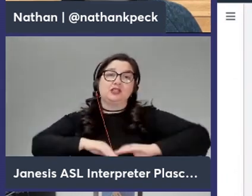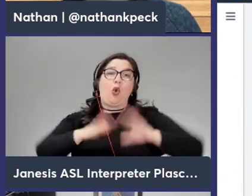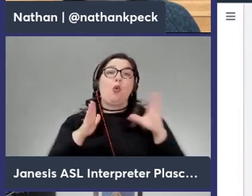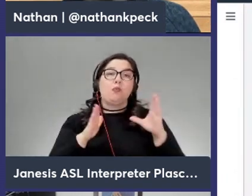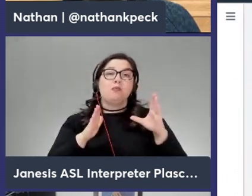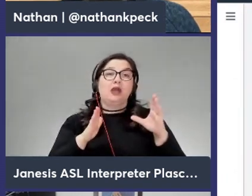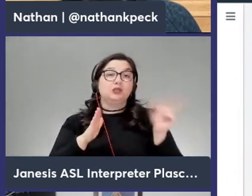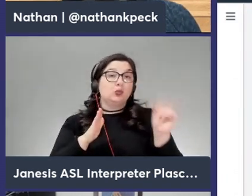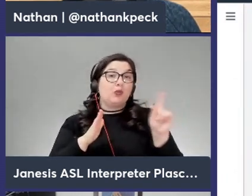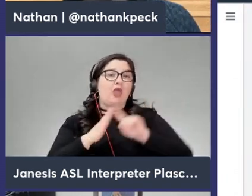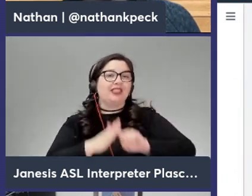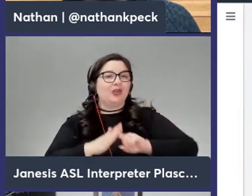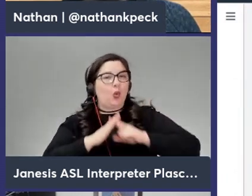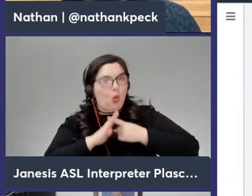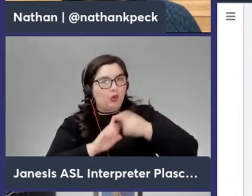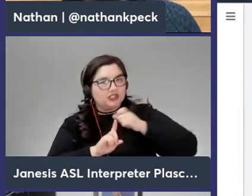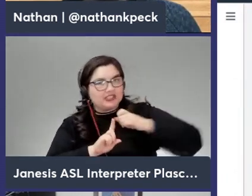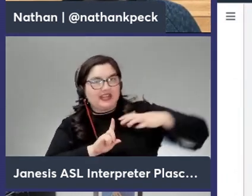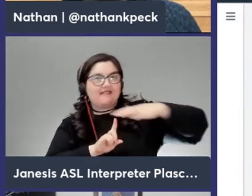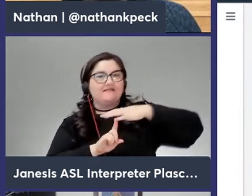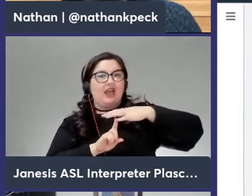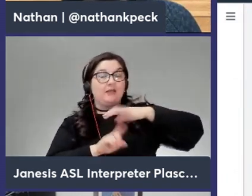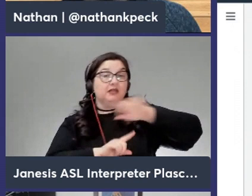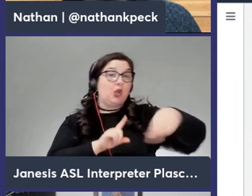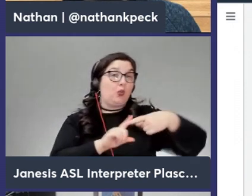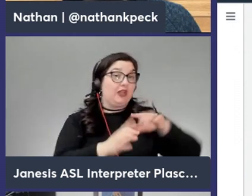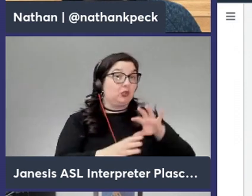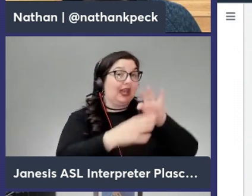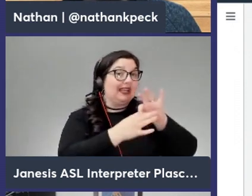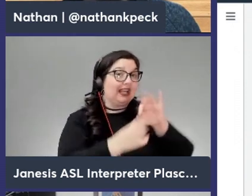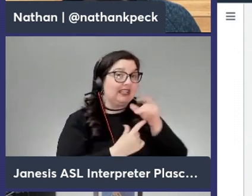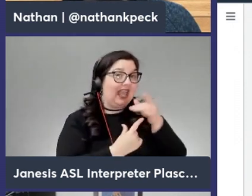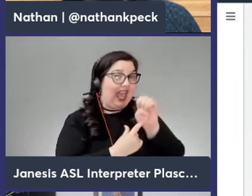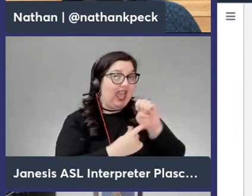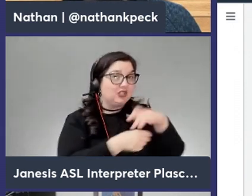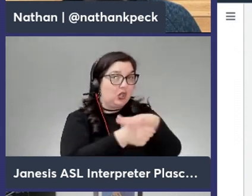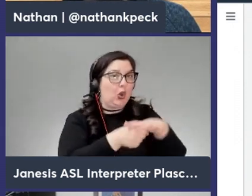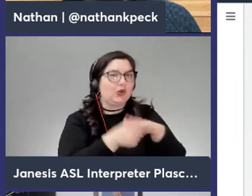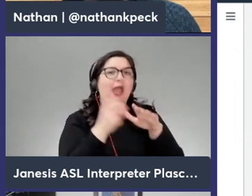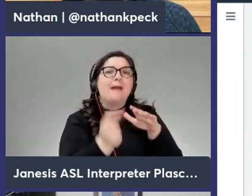So that means that when you connect to that Edge location, that you can immediately start requesting content